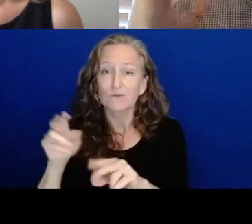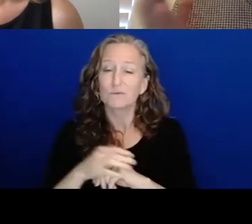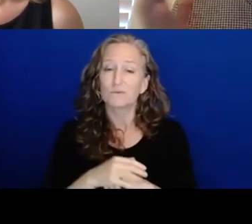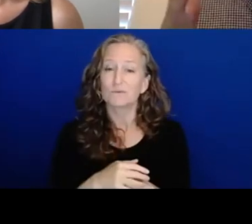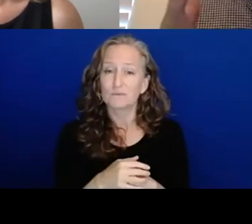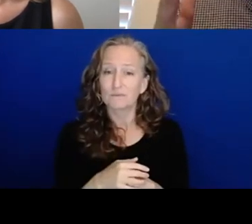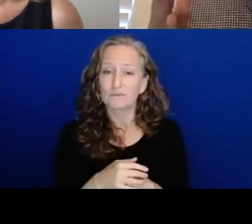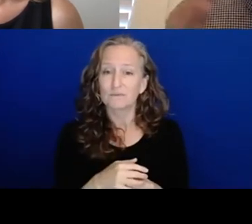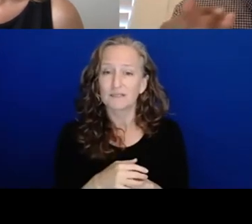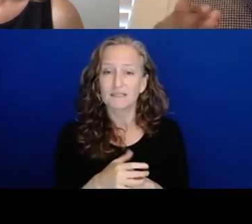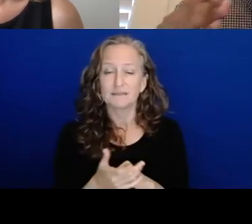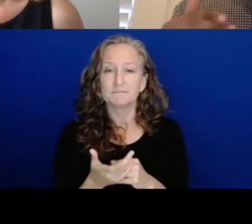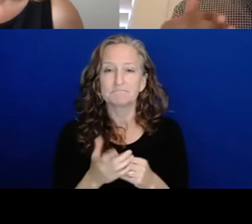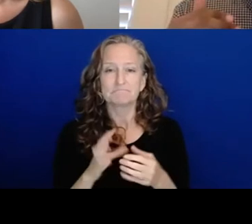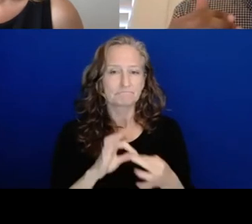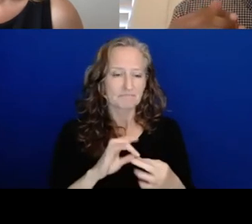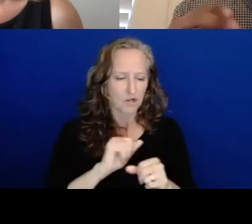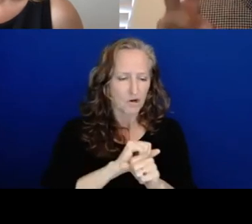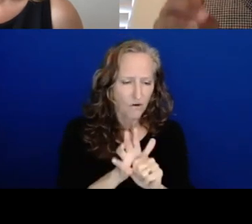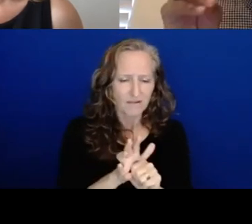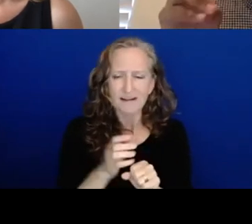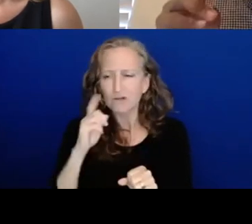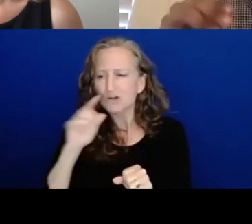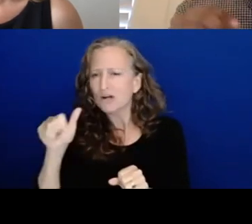given COVID I've heard it said a couple times that this has been the great equalizer in